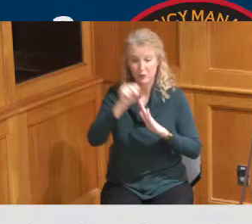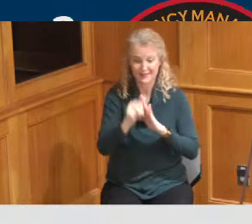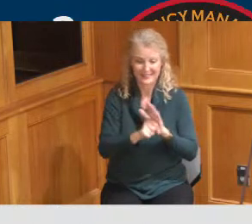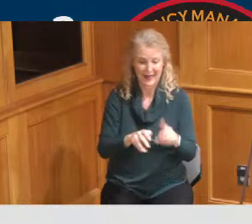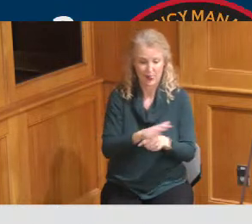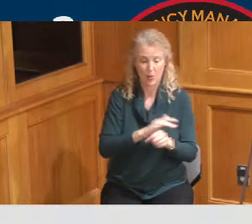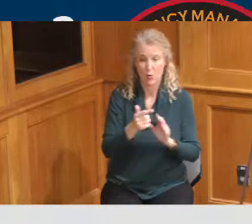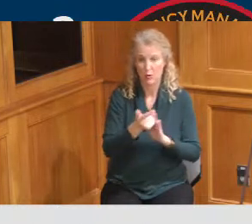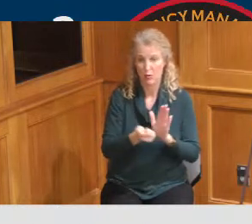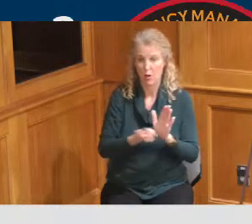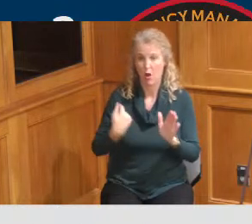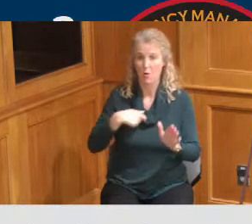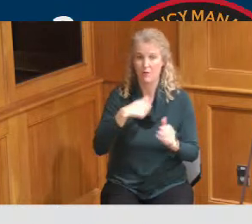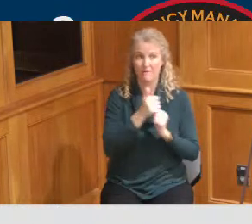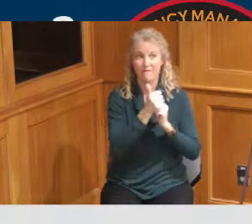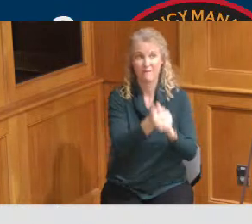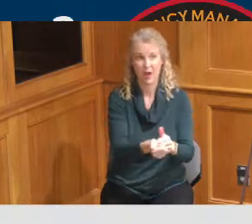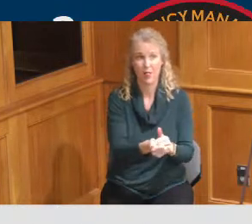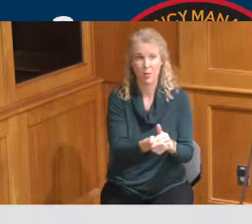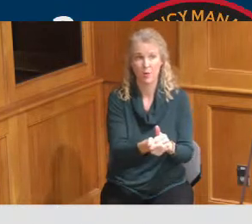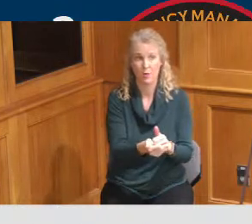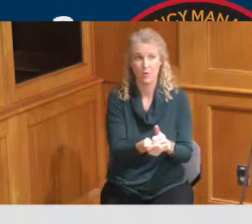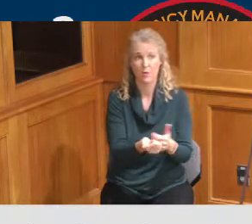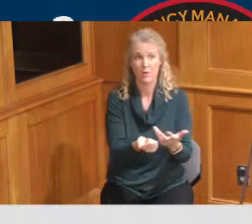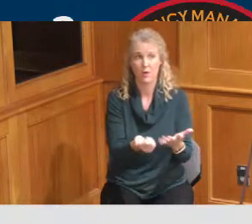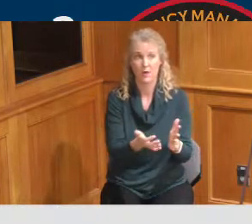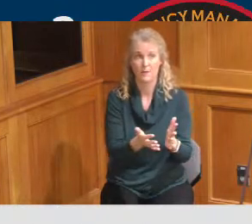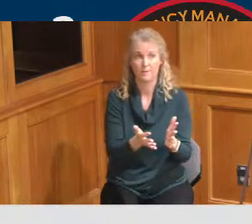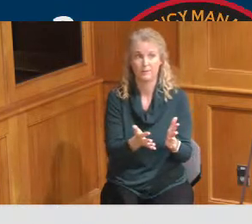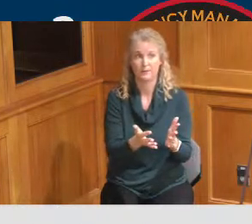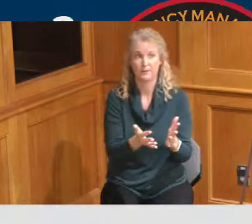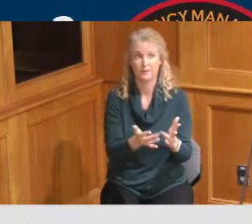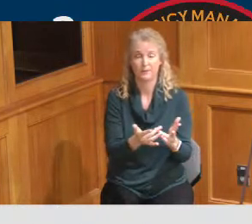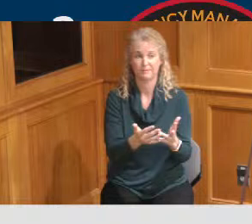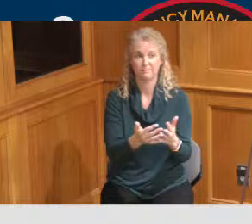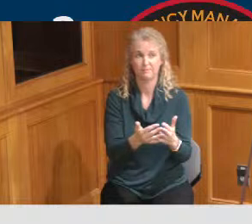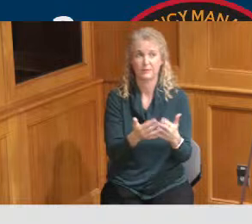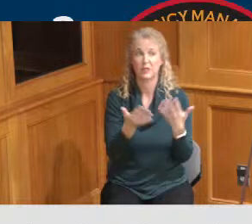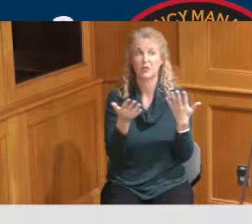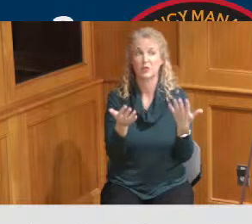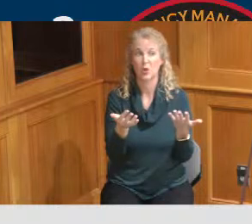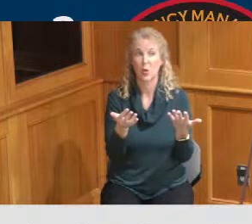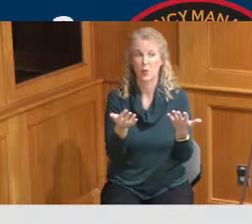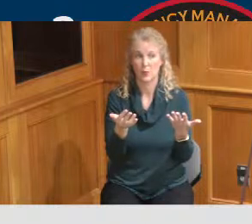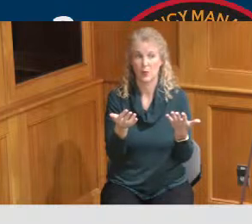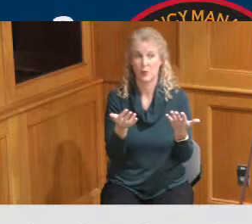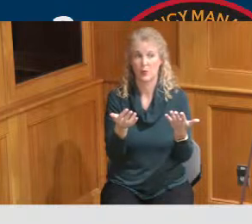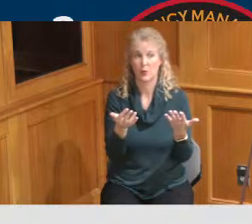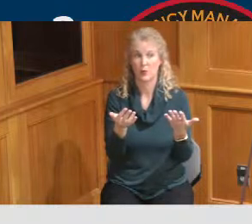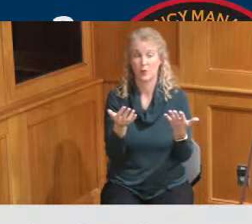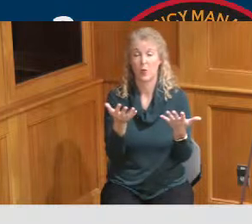manag with kind of a loose loose thing in there I'm kidding and so we want to make sure that we're